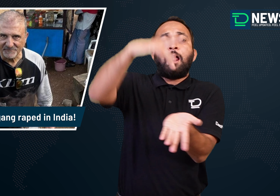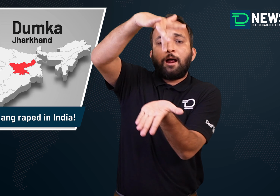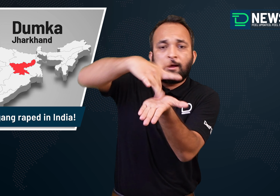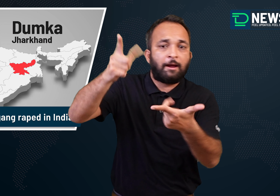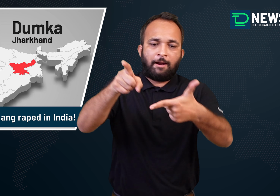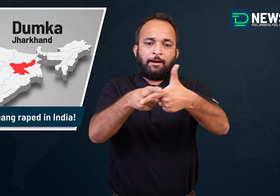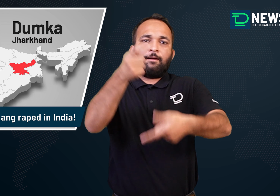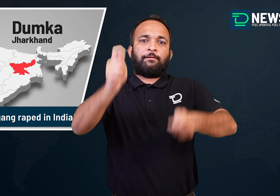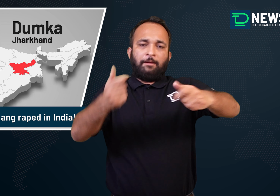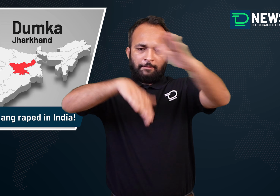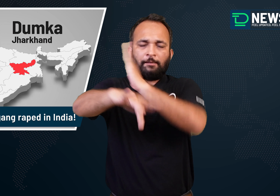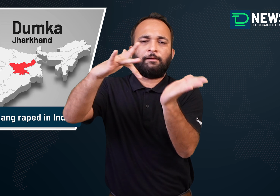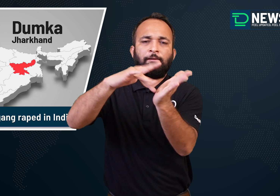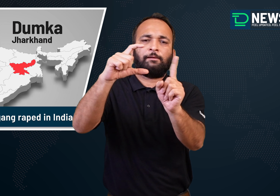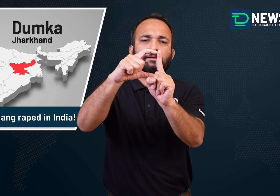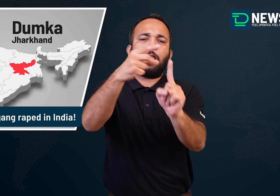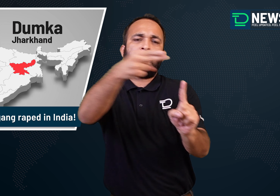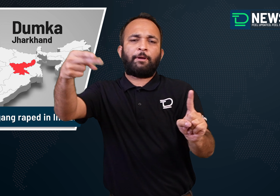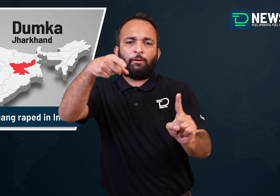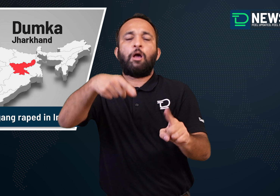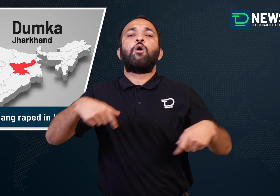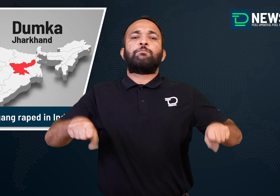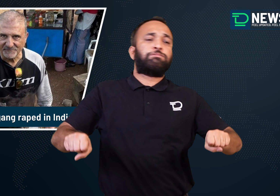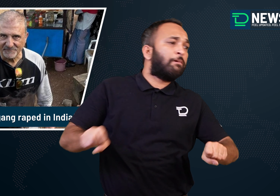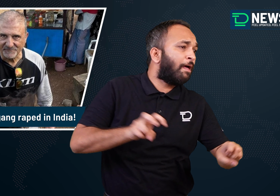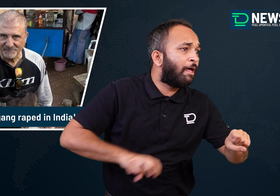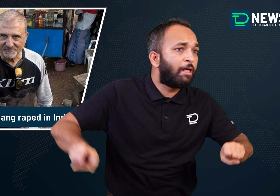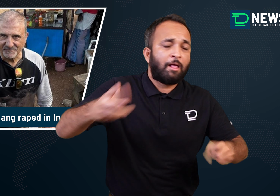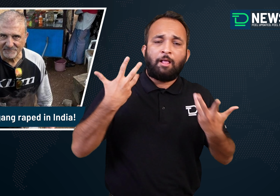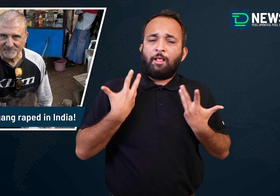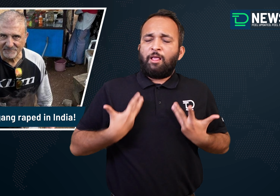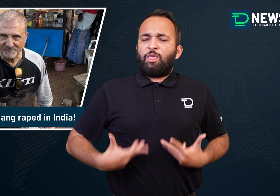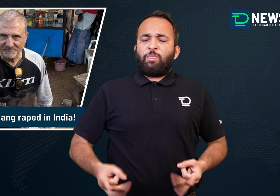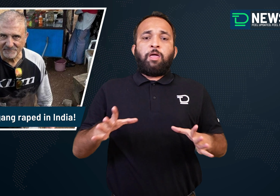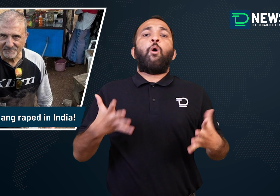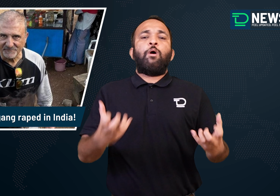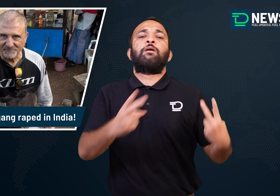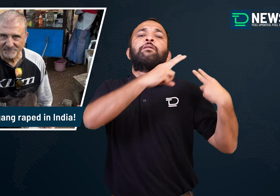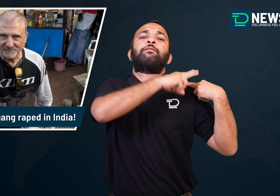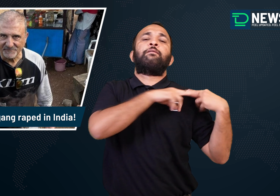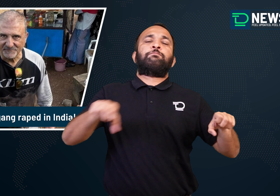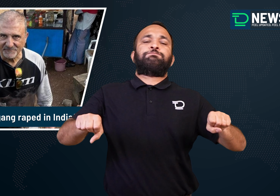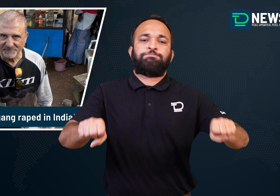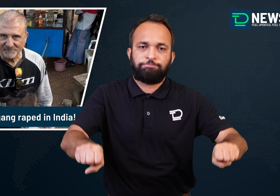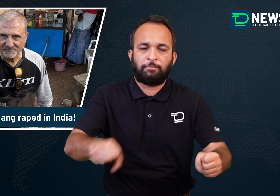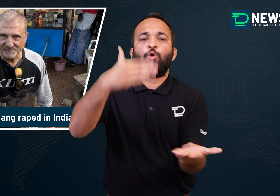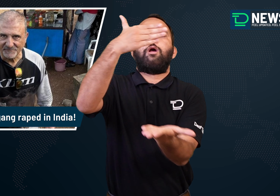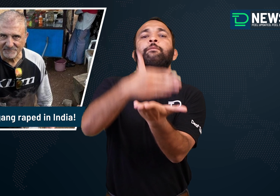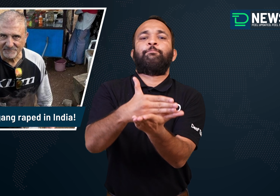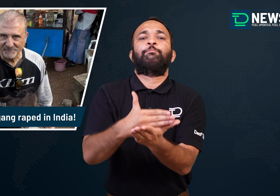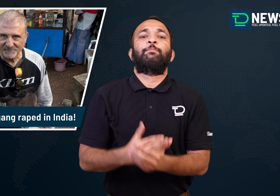They stopped in Dumka, Jharkhand, for a night. While returning, they want to take a rest.